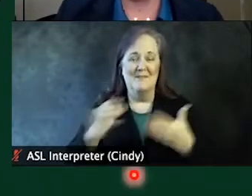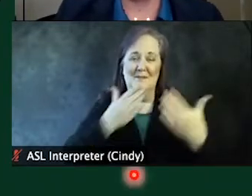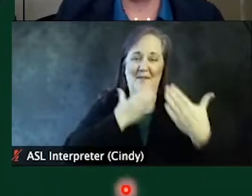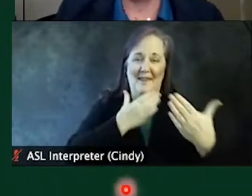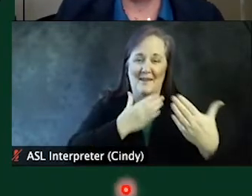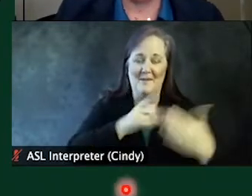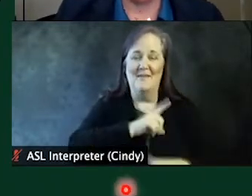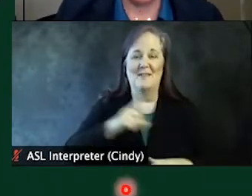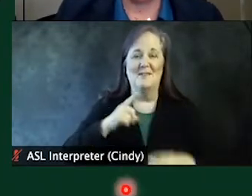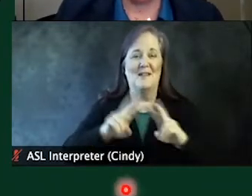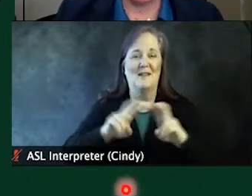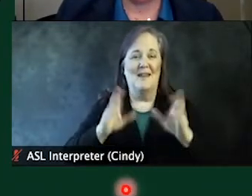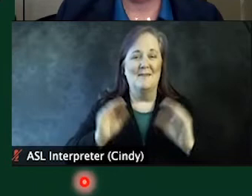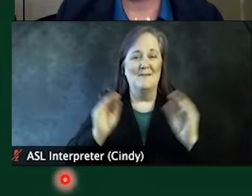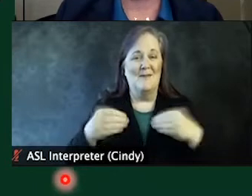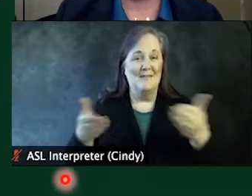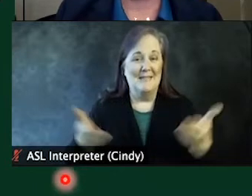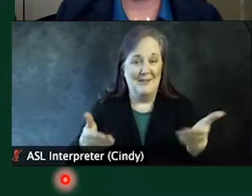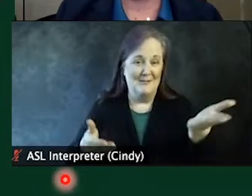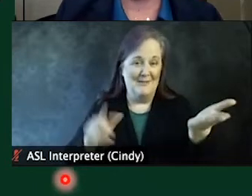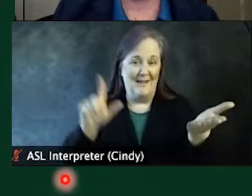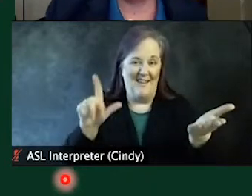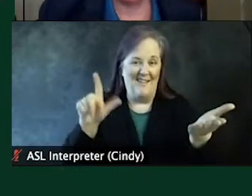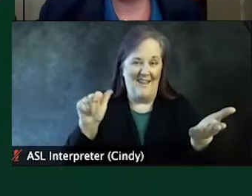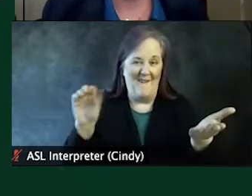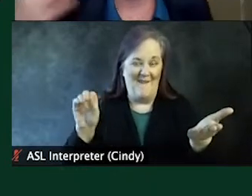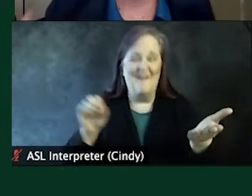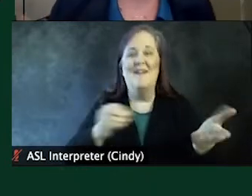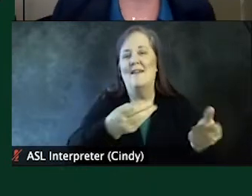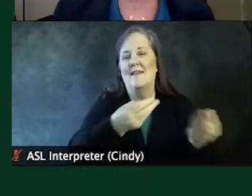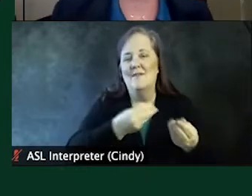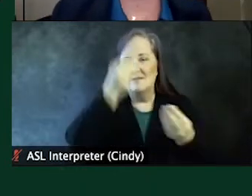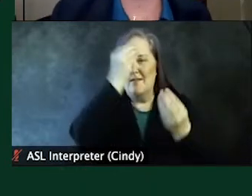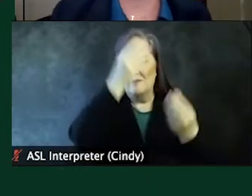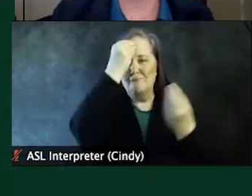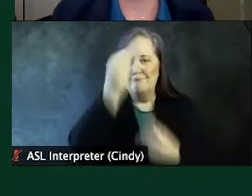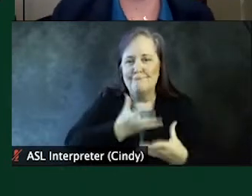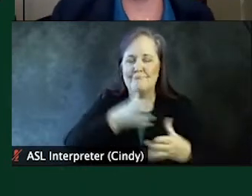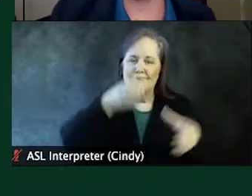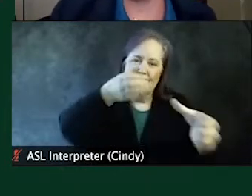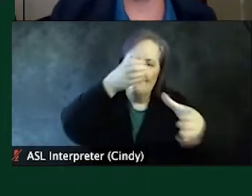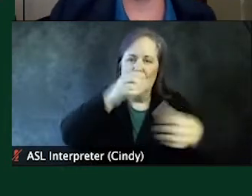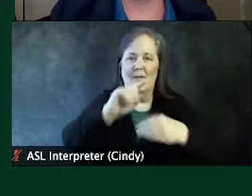So we're very thankful to have the Legislative Analyst's Office here to give us their expertise on the ballot measures.